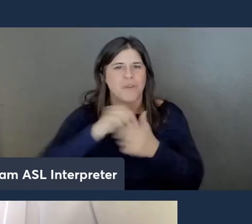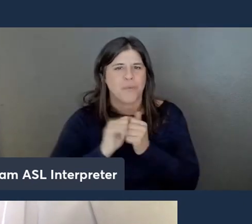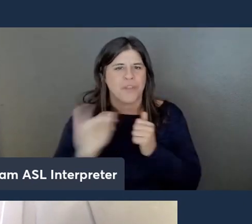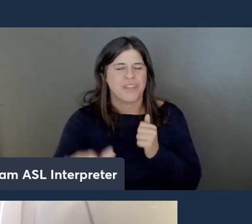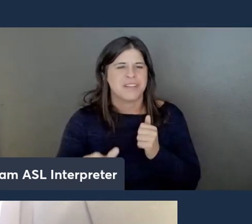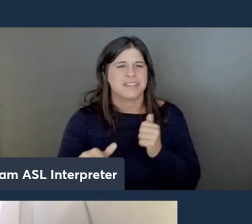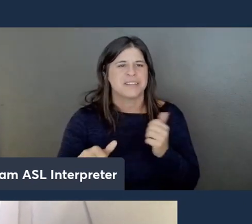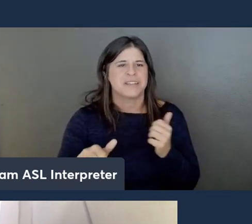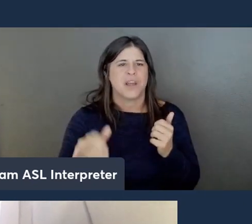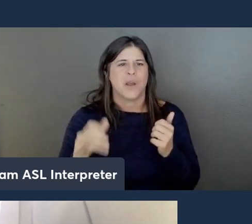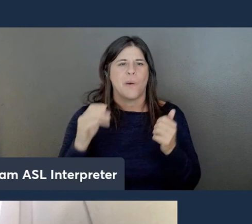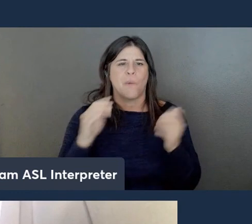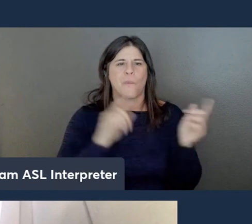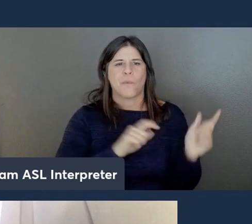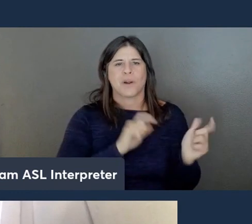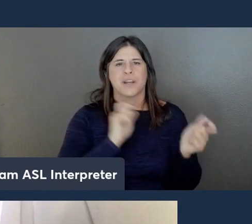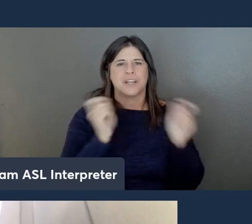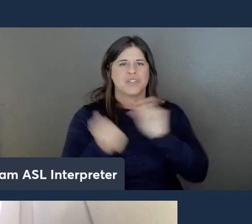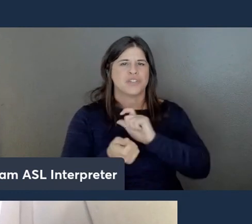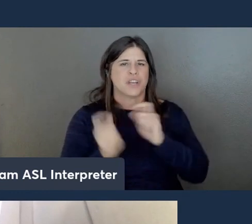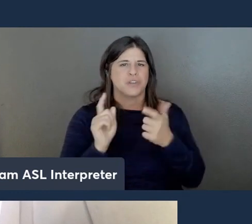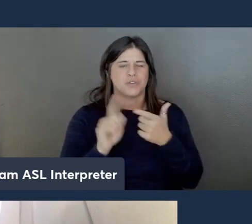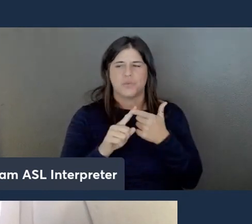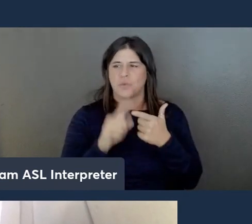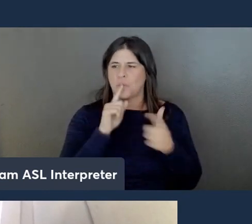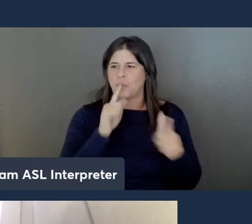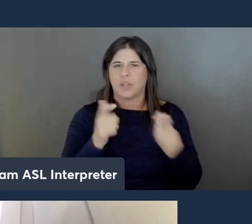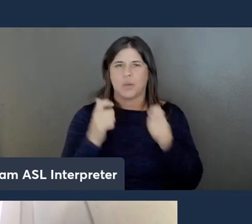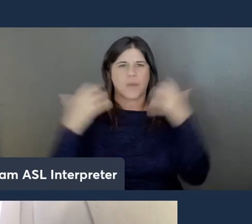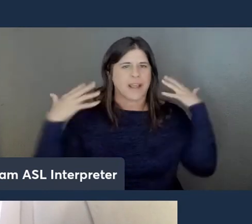We're gonna go now to a really quick, loud transition.